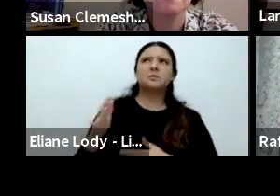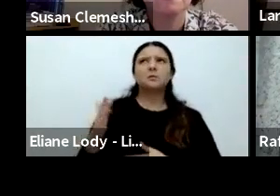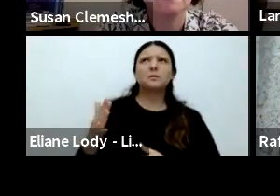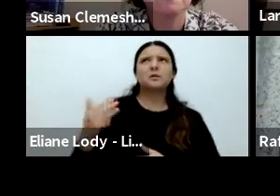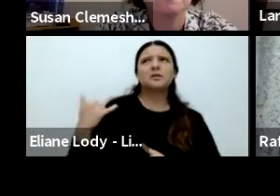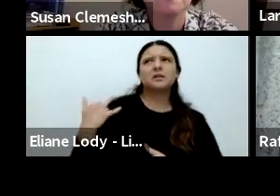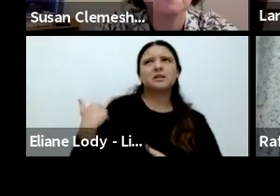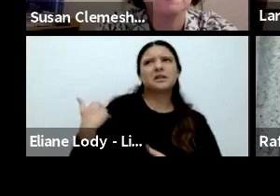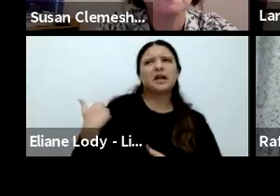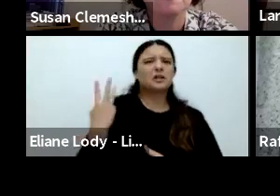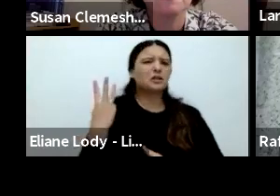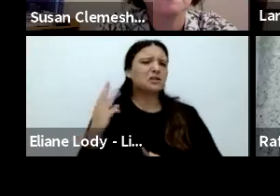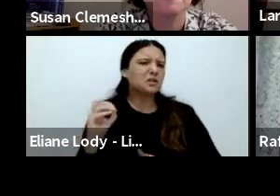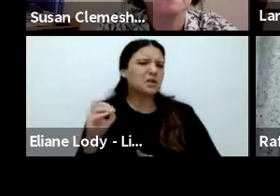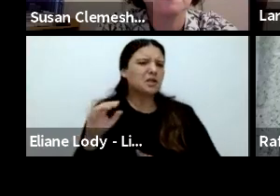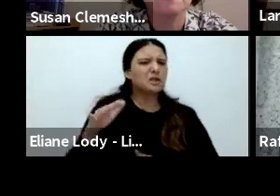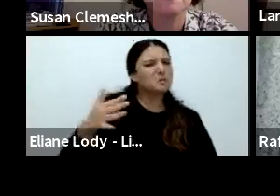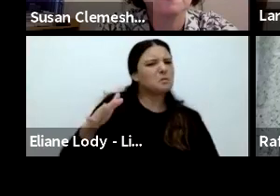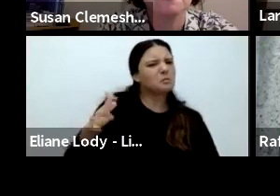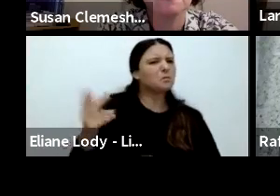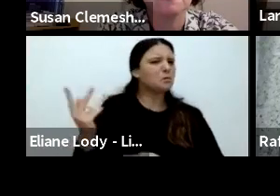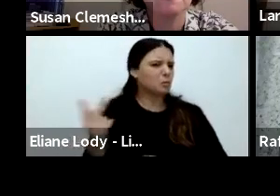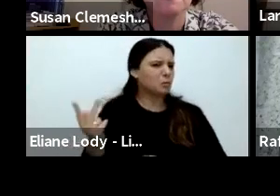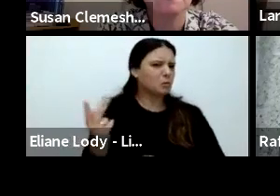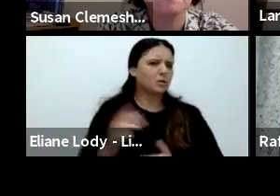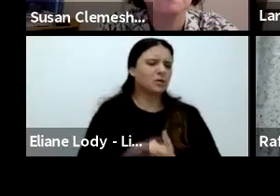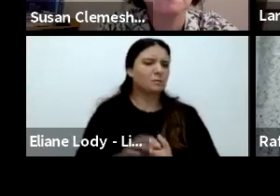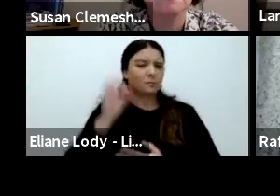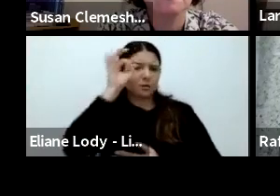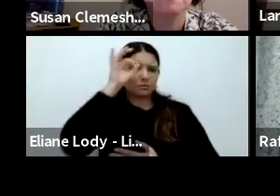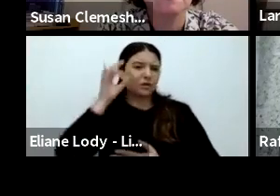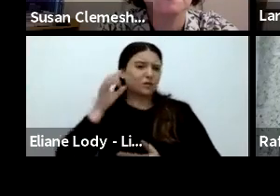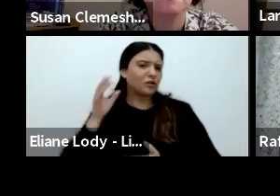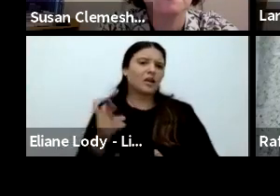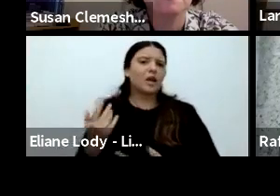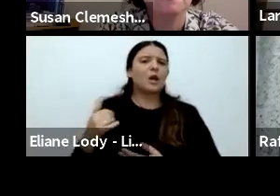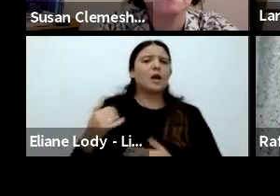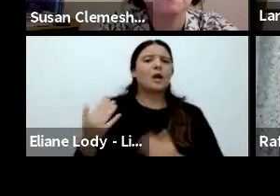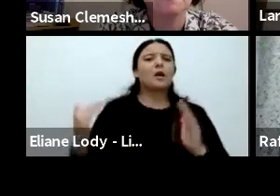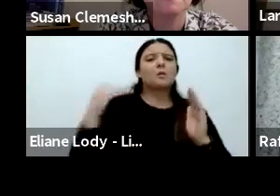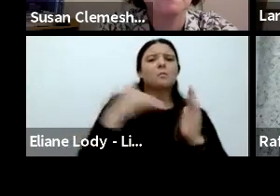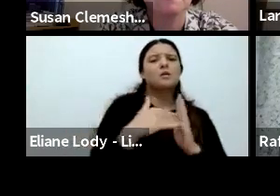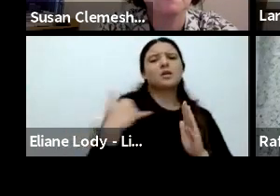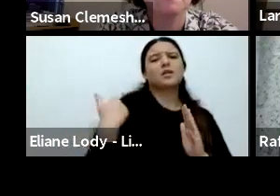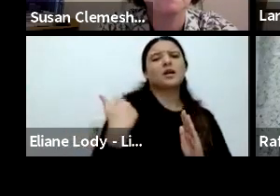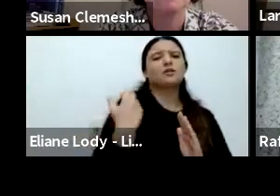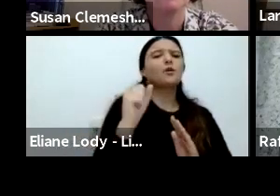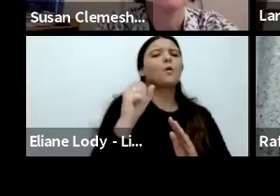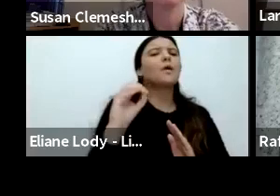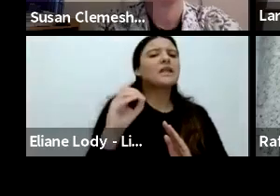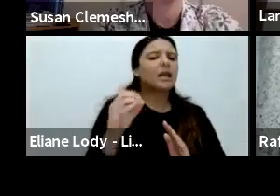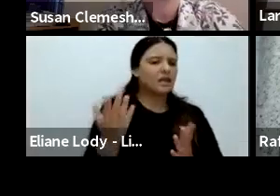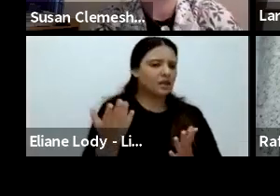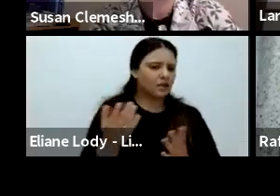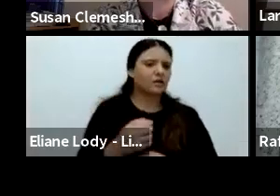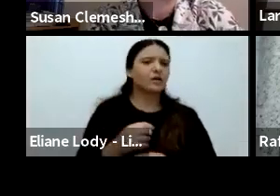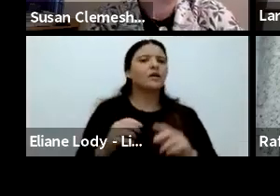You know, so then then PhA one PHA live forever he was and I think at something when he died. And he died at 37 so